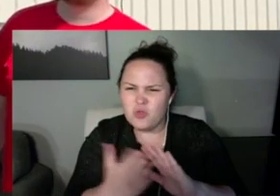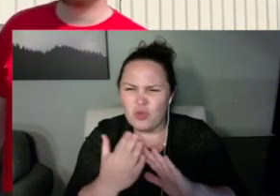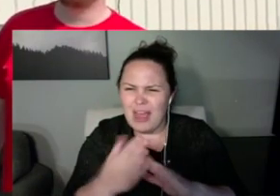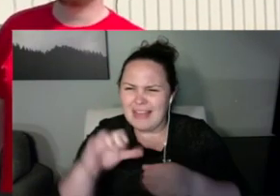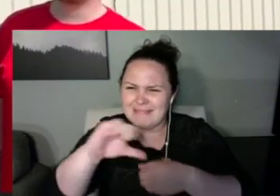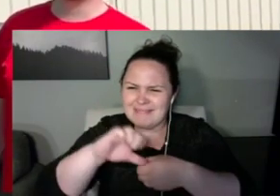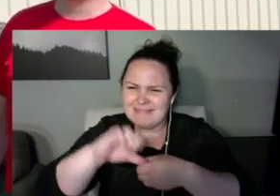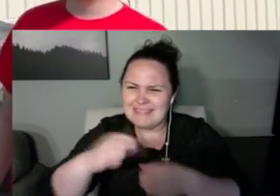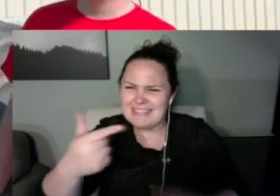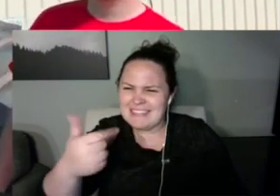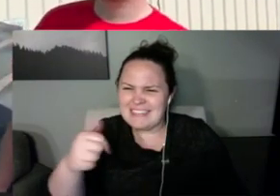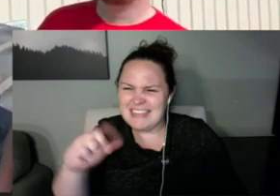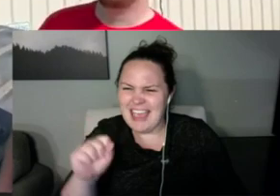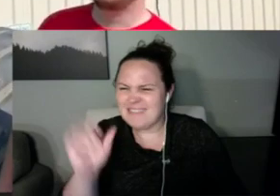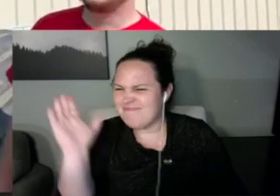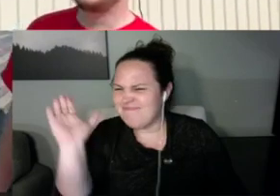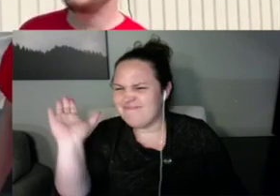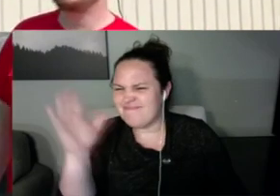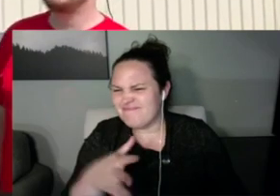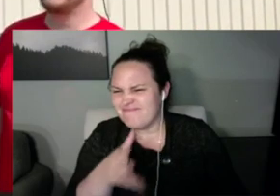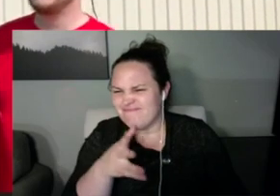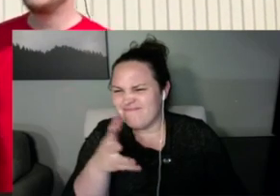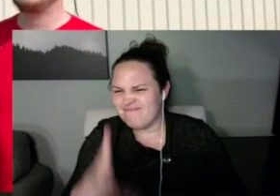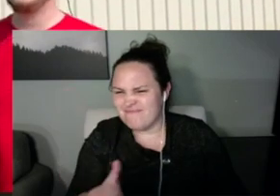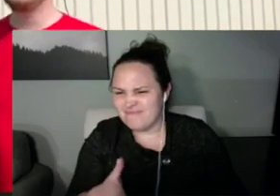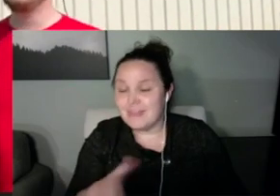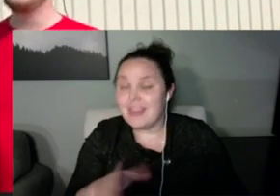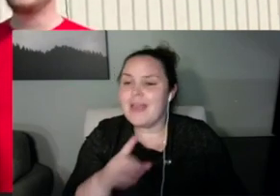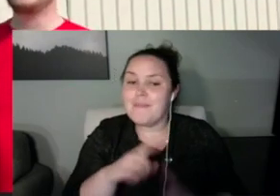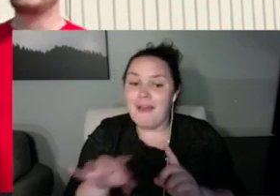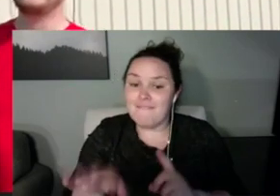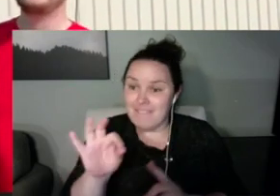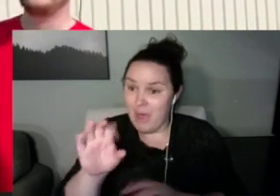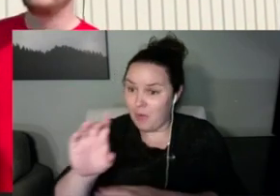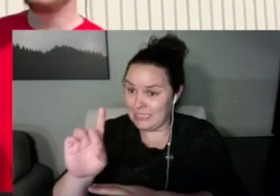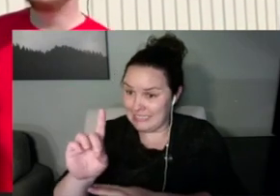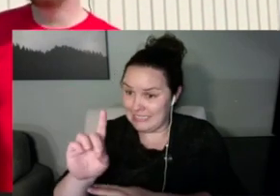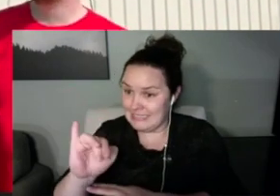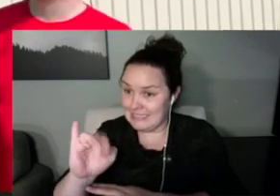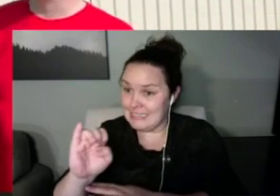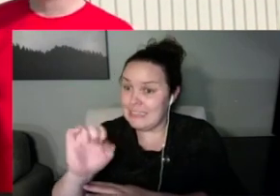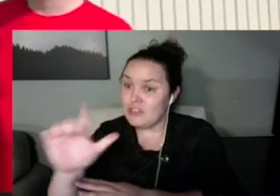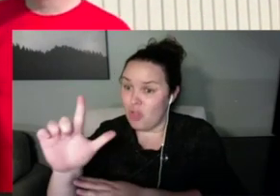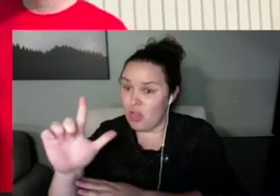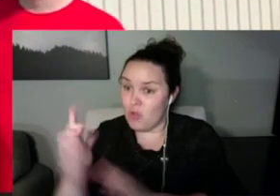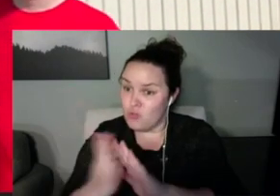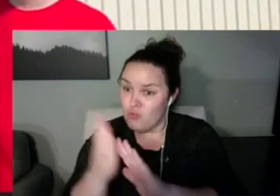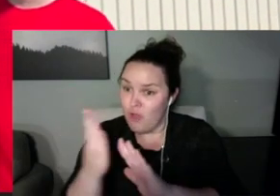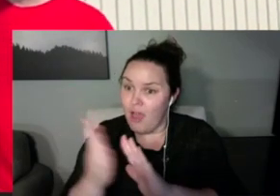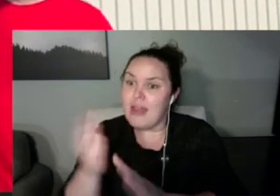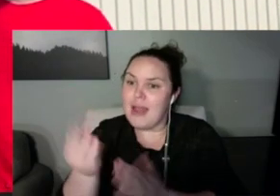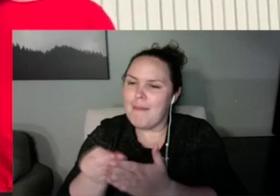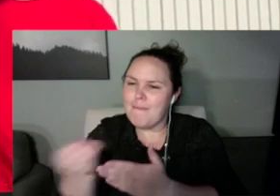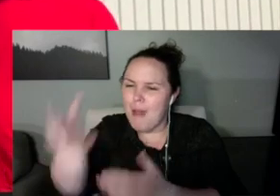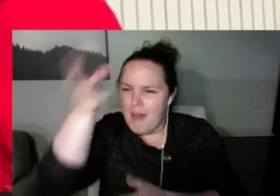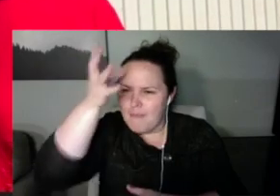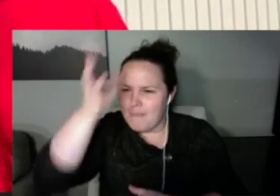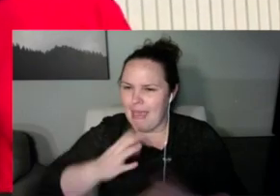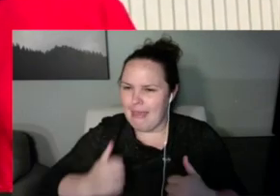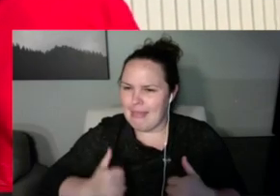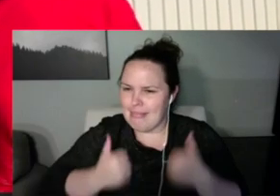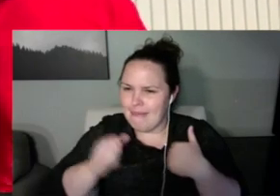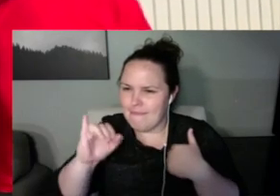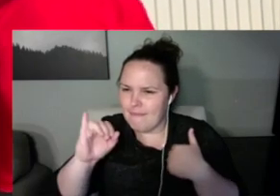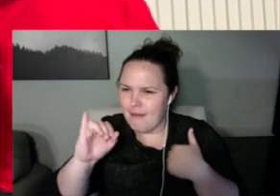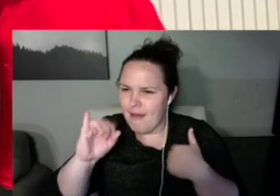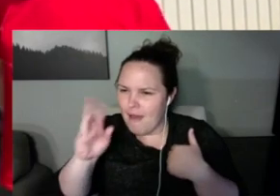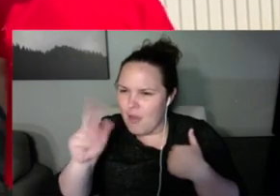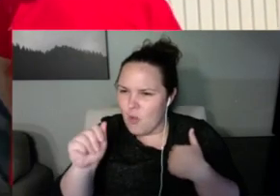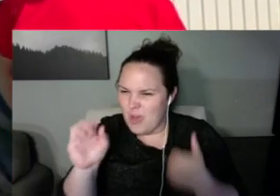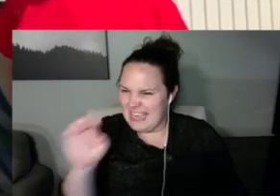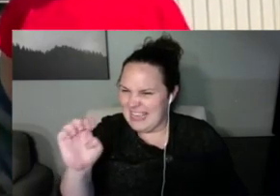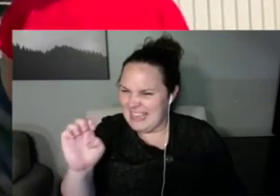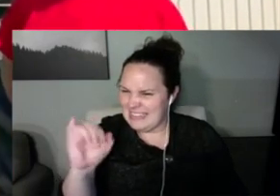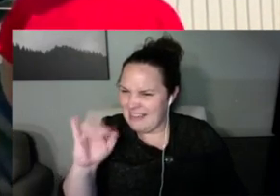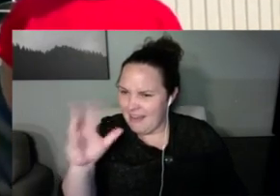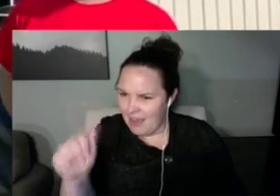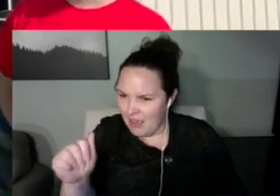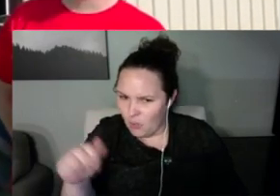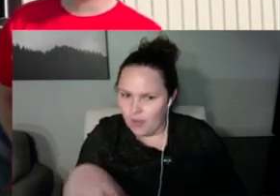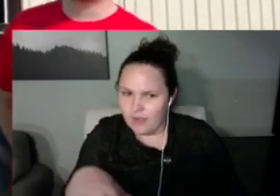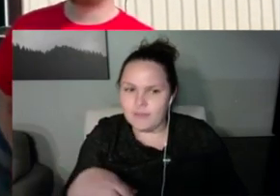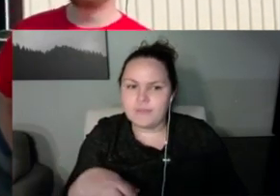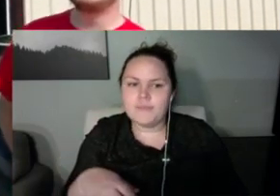So I bought this one and it came from a gentleman in Eastern Iowa. And I take it on it on rides.